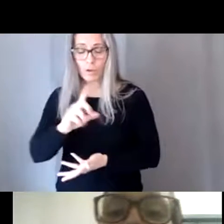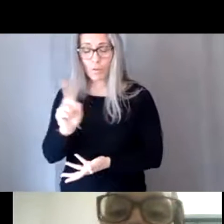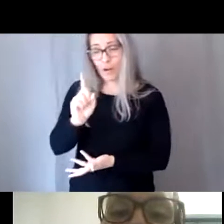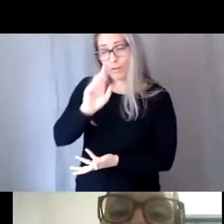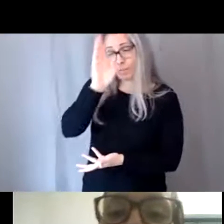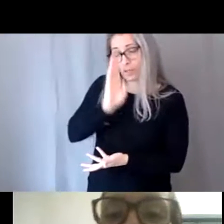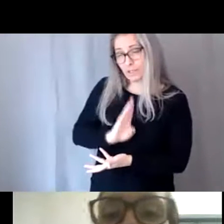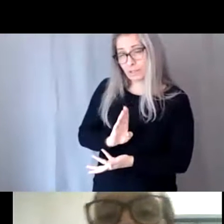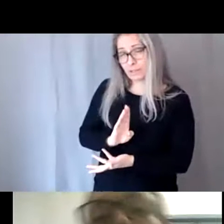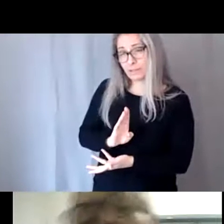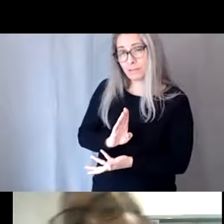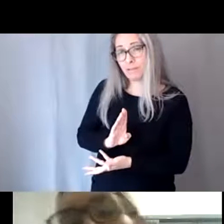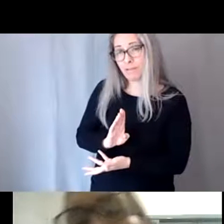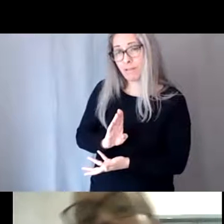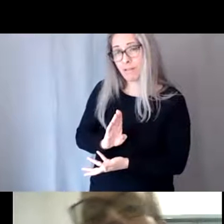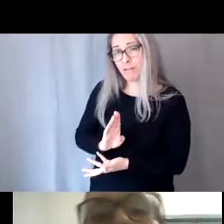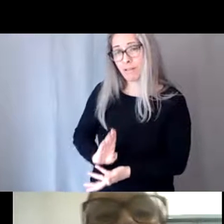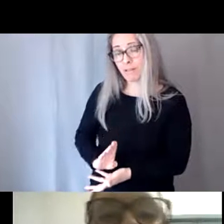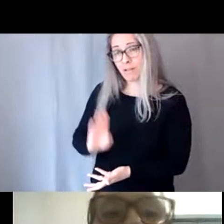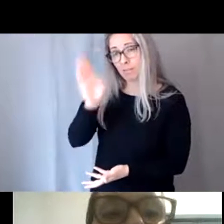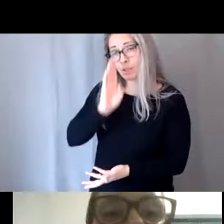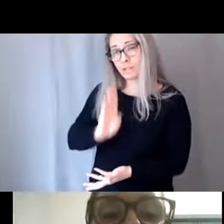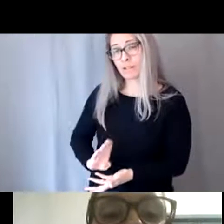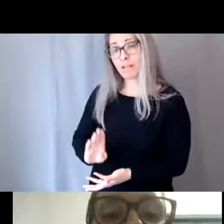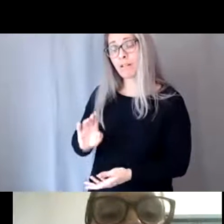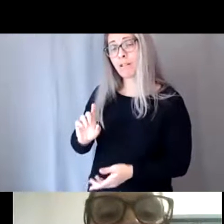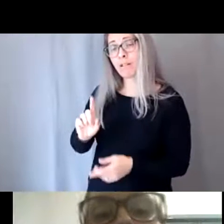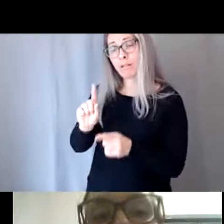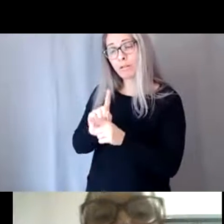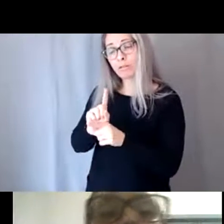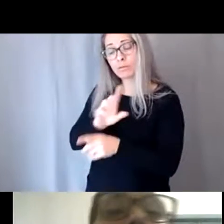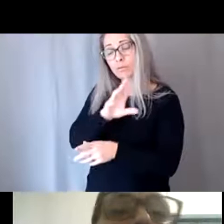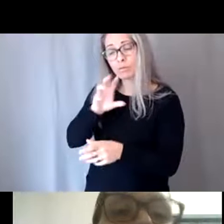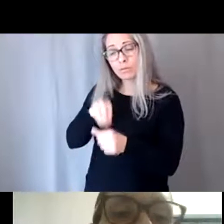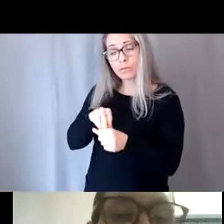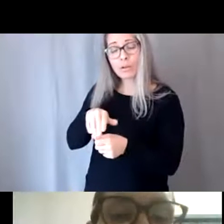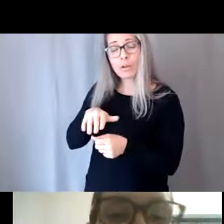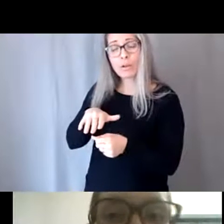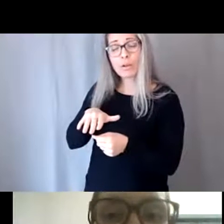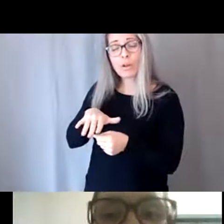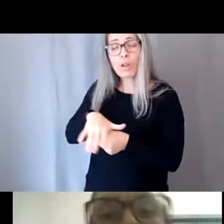locals of clinical practices of rehabilitation in Brazil